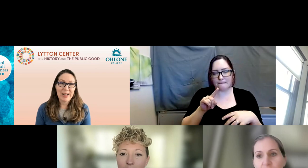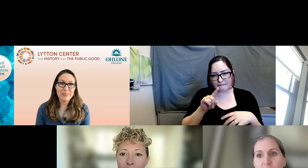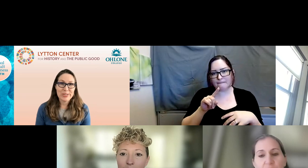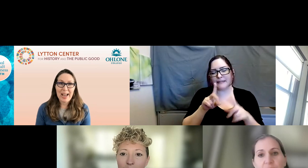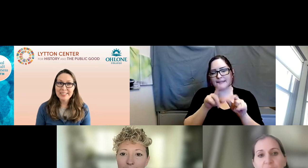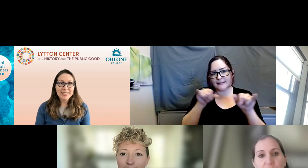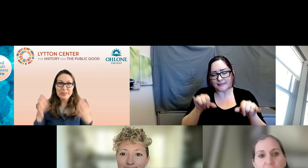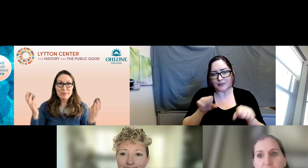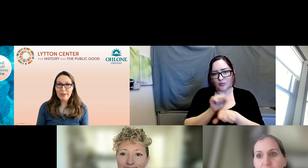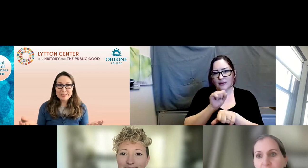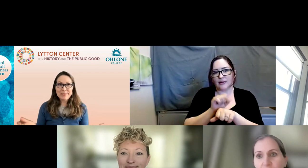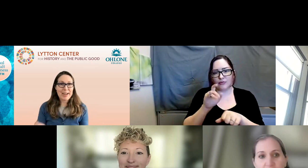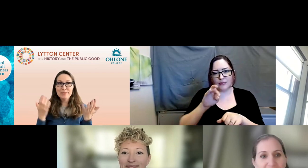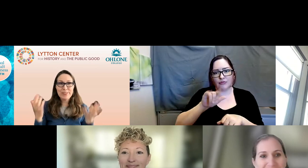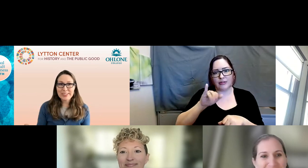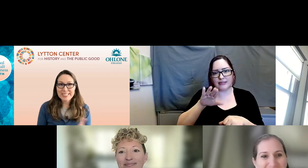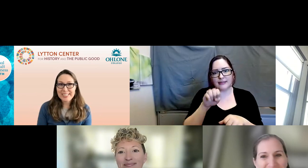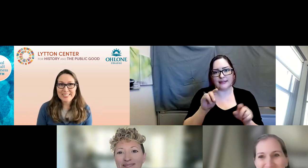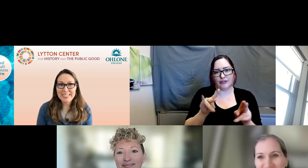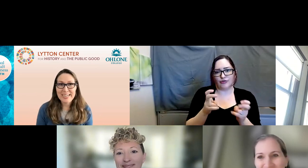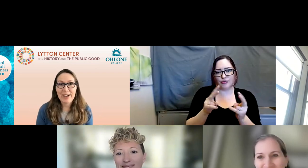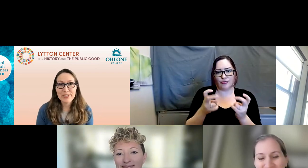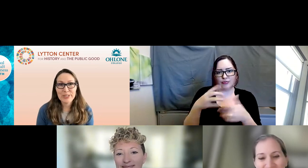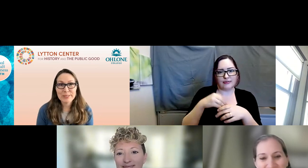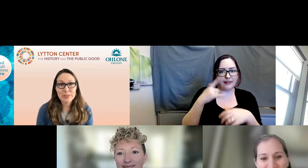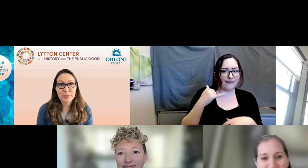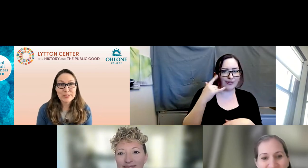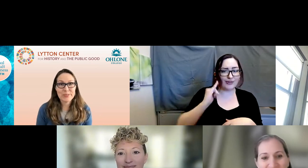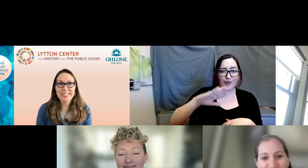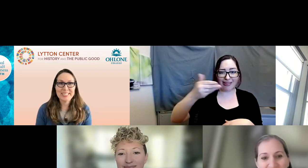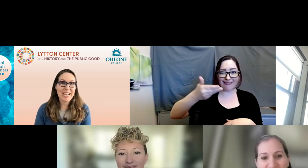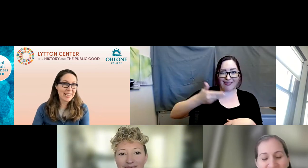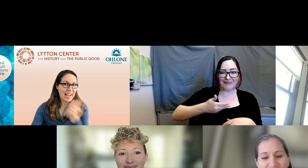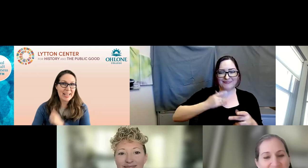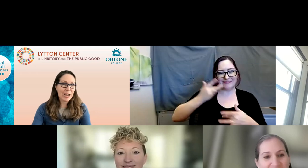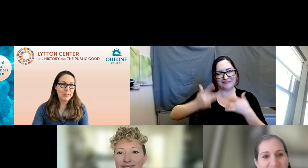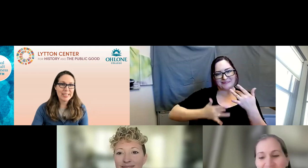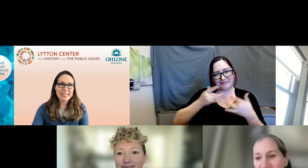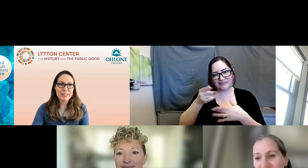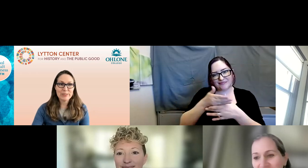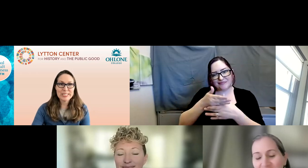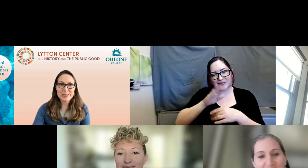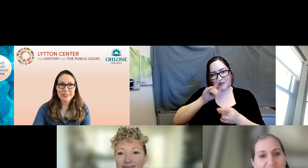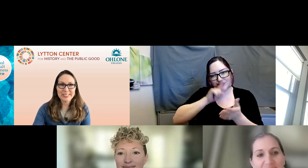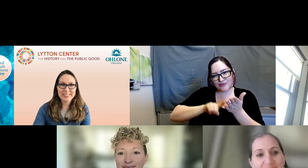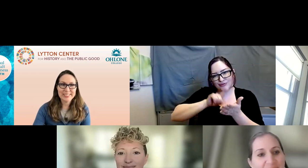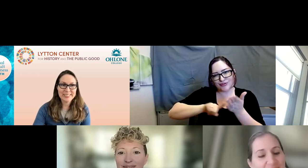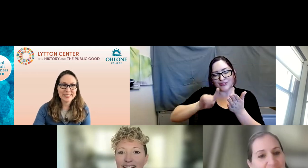in California. So, welcome, I'm very excited to have you share some of your research with us today, and I will hand things over to you.